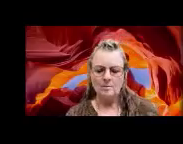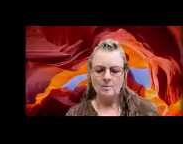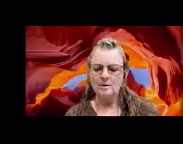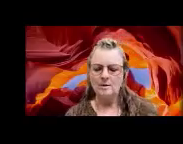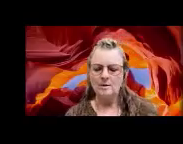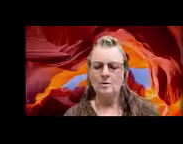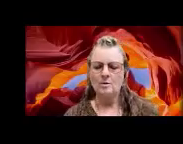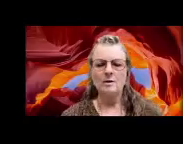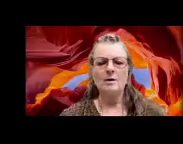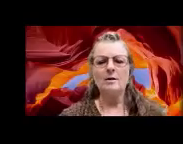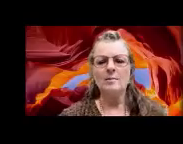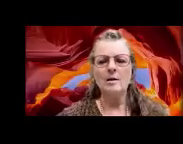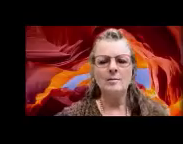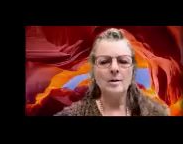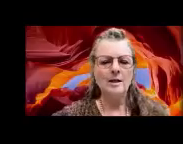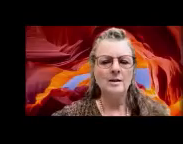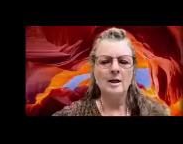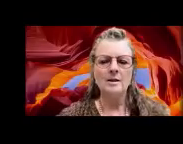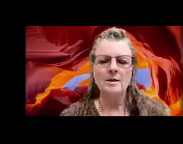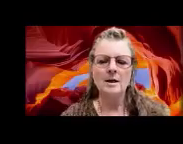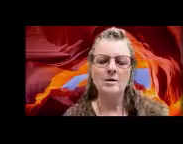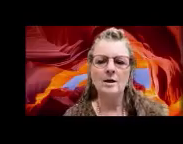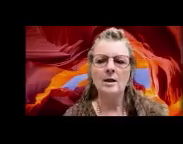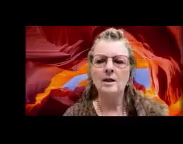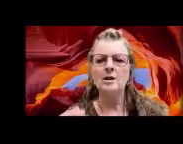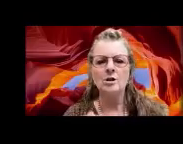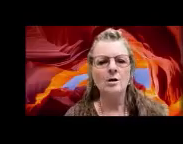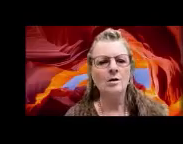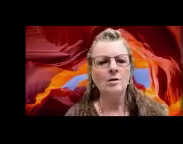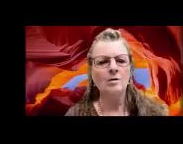of these more complicated slides, other than they show